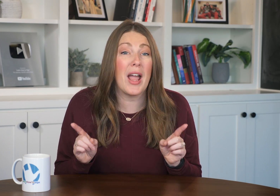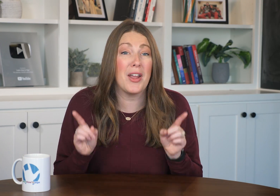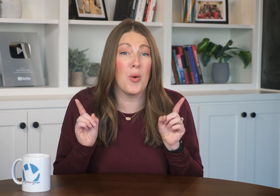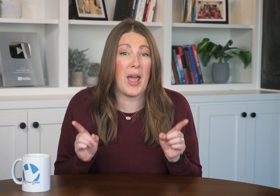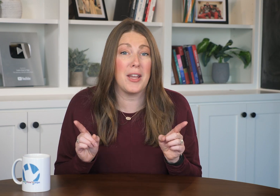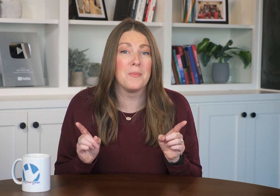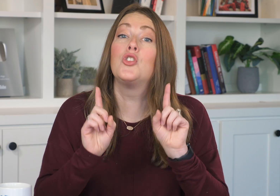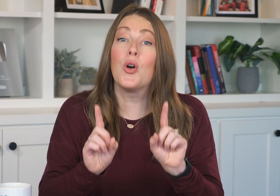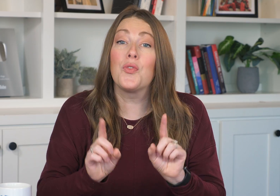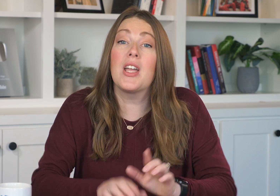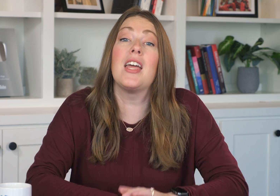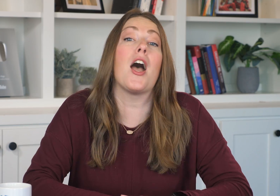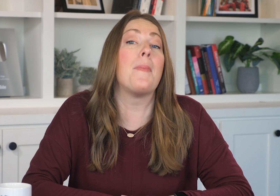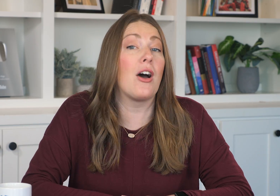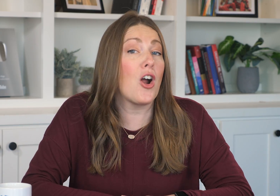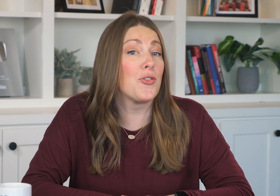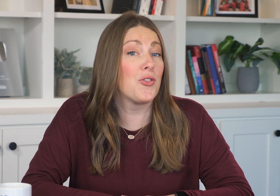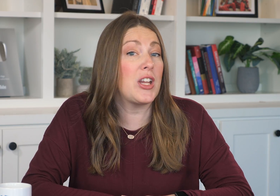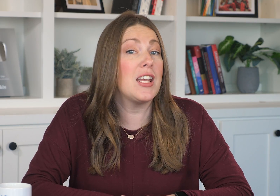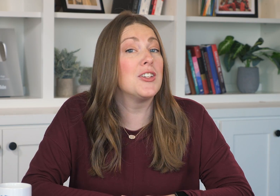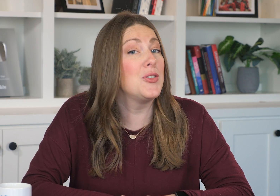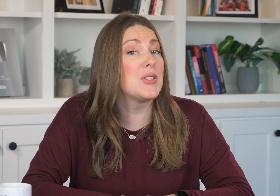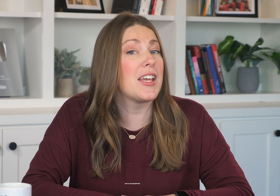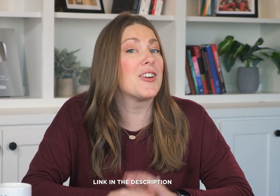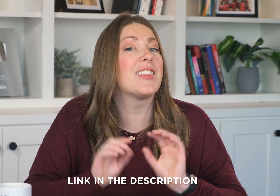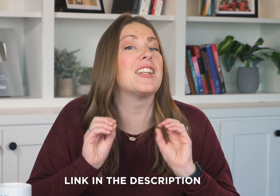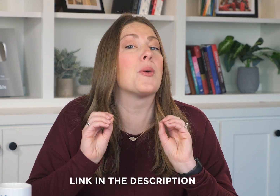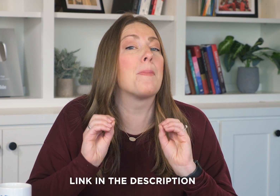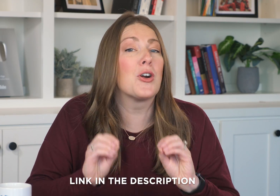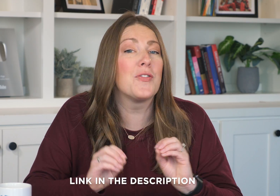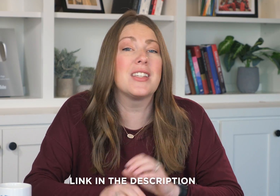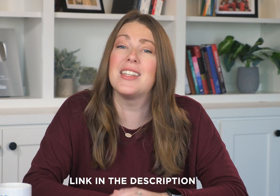right away. Don't forget about our free newsletter that is a perfect